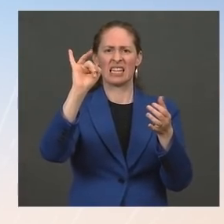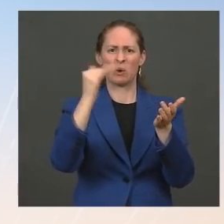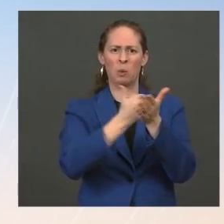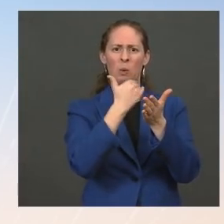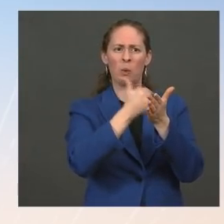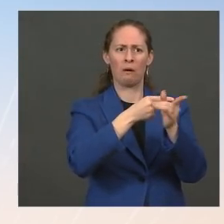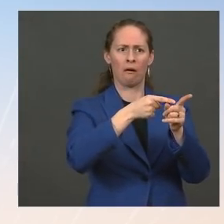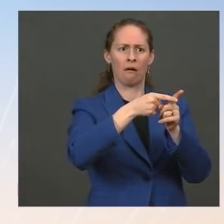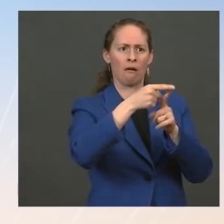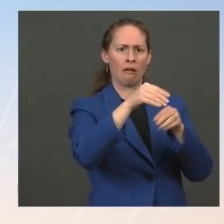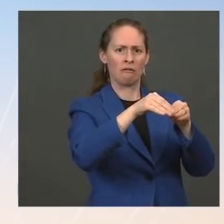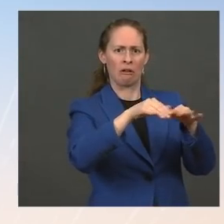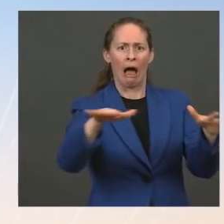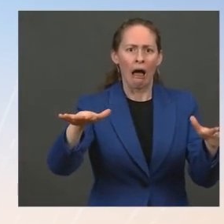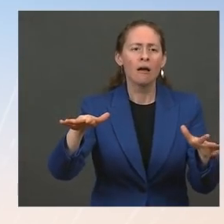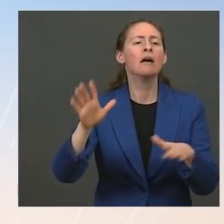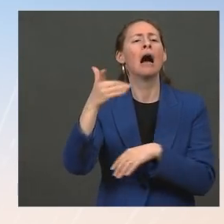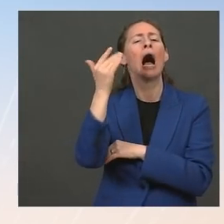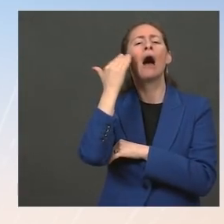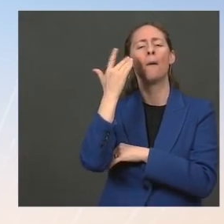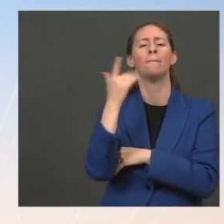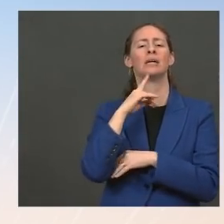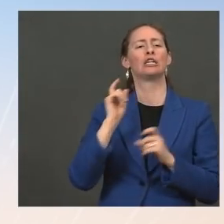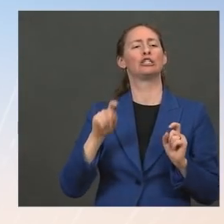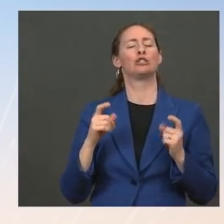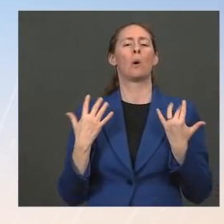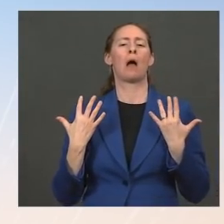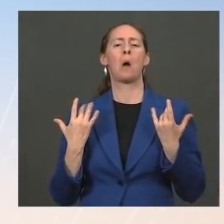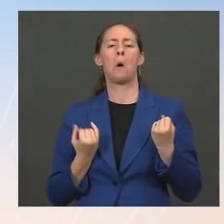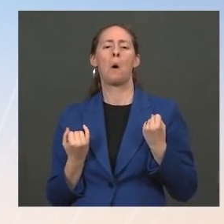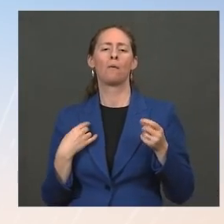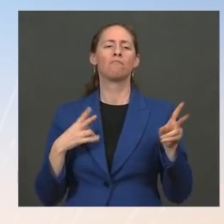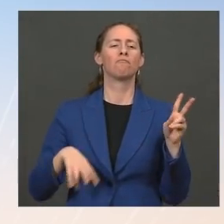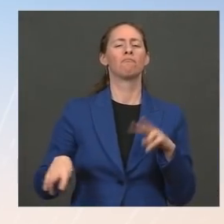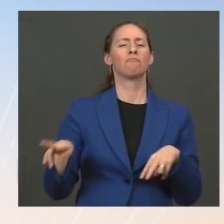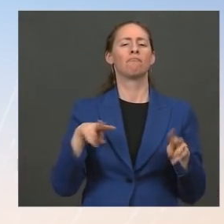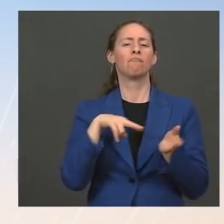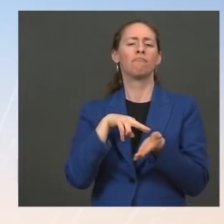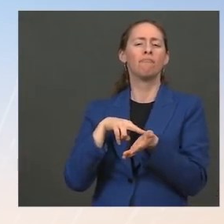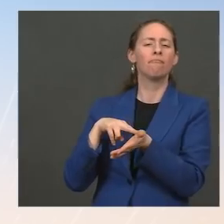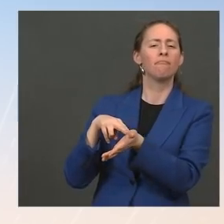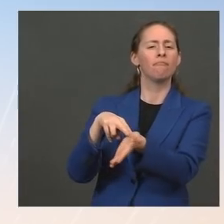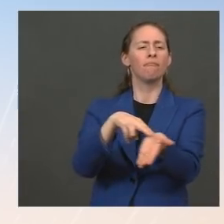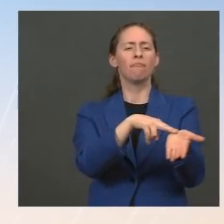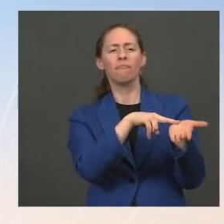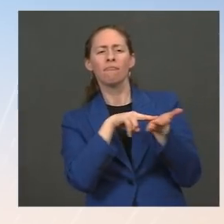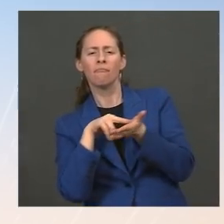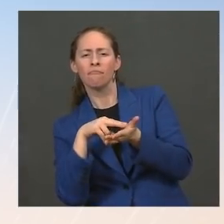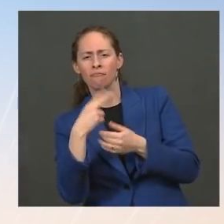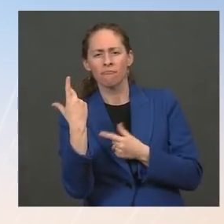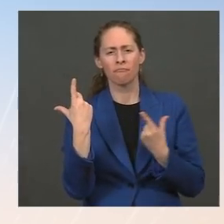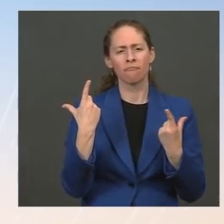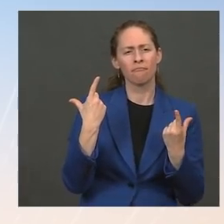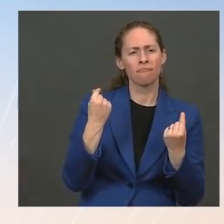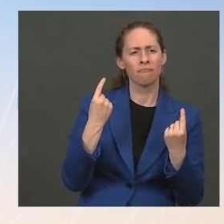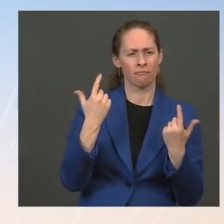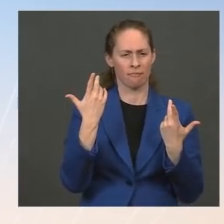or the administration to have a handle on all the issues related to this variant. Ms. Psaki: Mm-hmm. The Press: What's -- why will it take a couple of weeks?